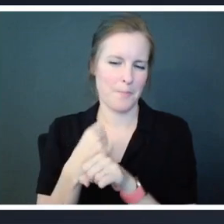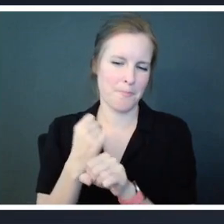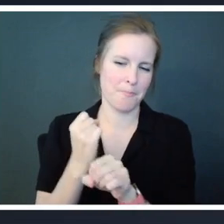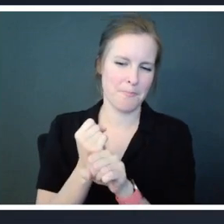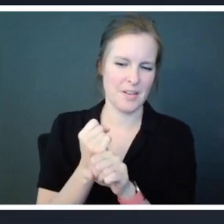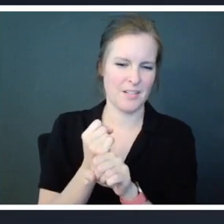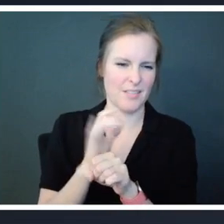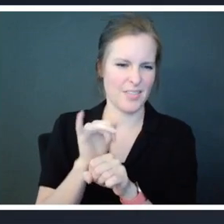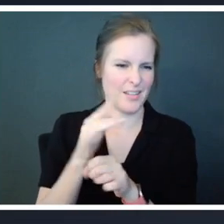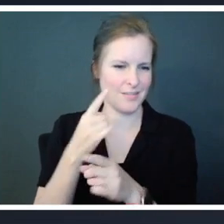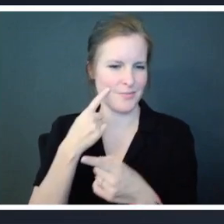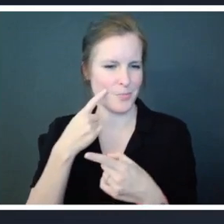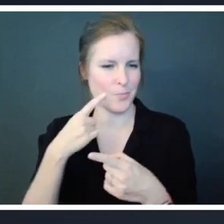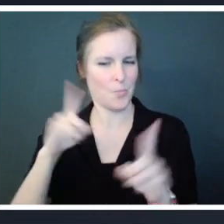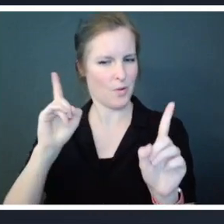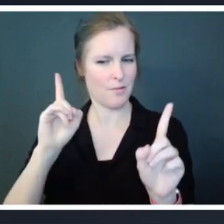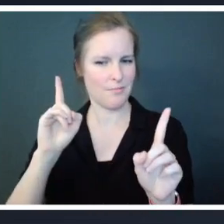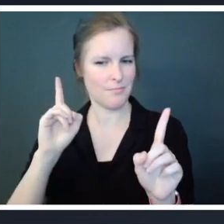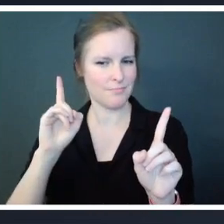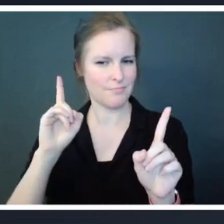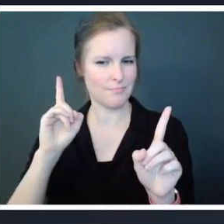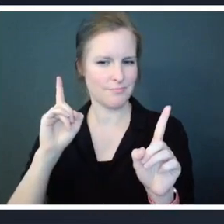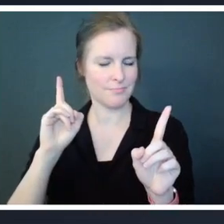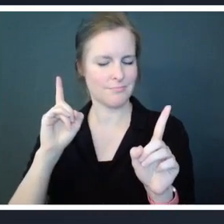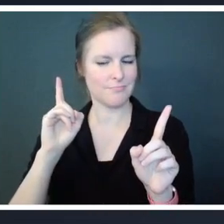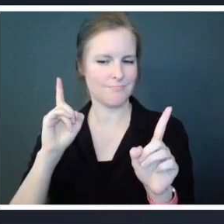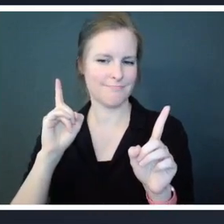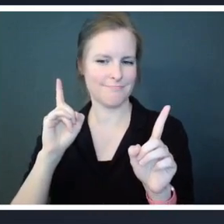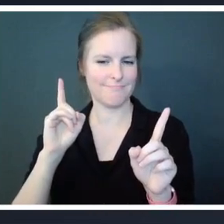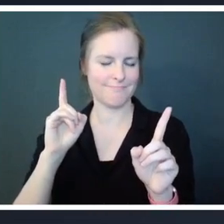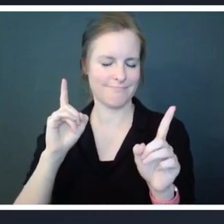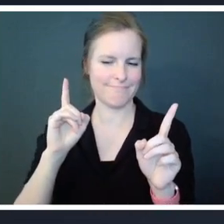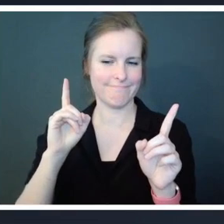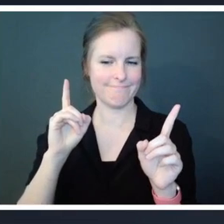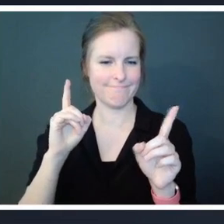to make that -- like, be something that we can do in a different way to think about, different